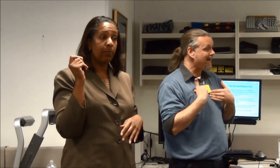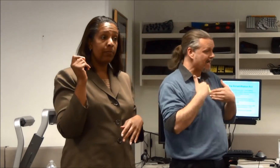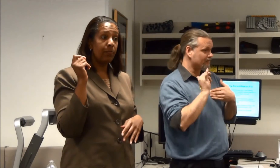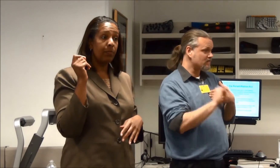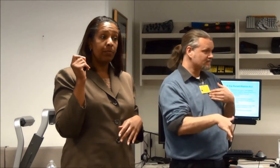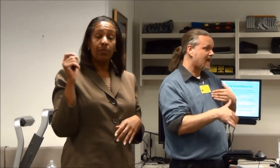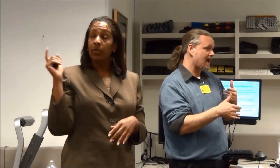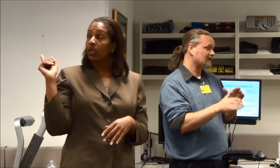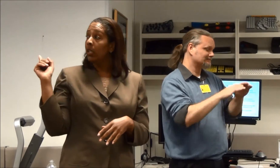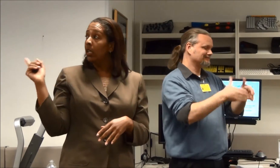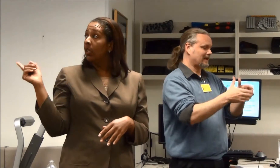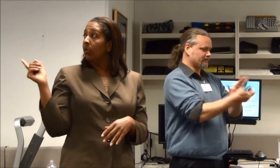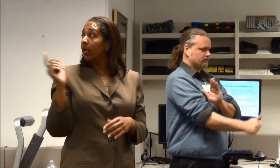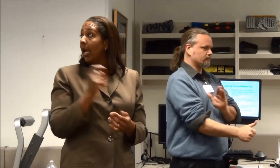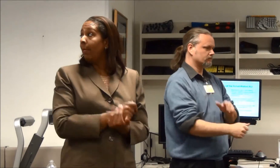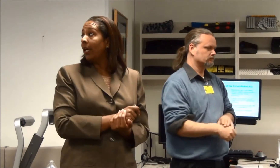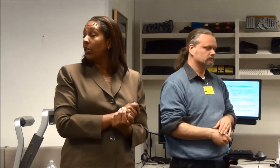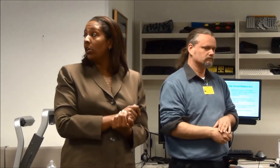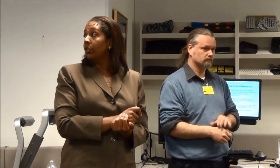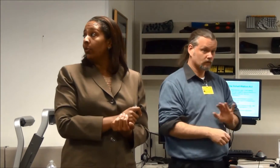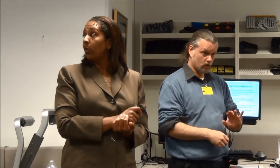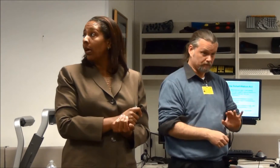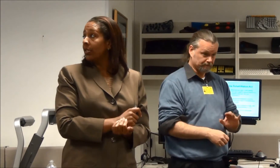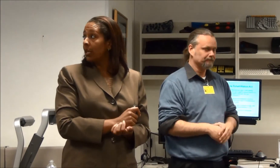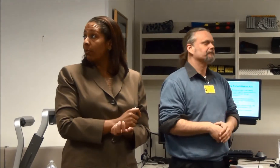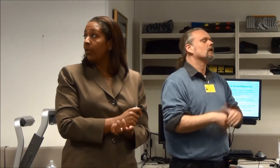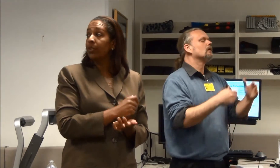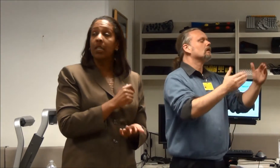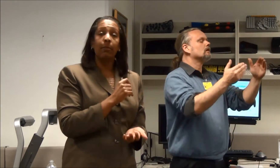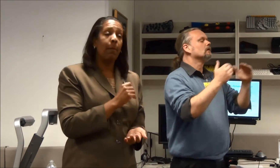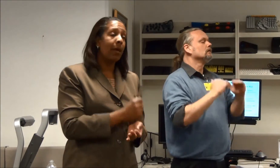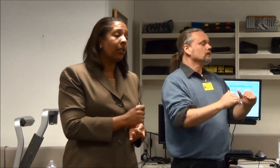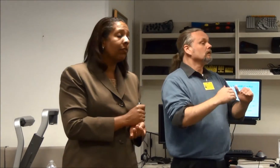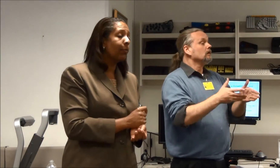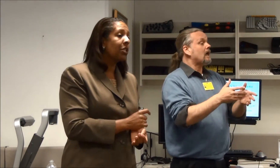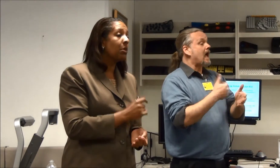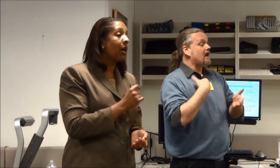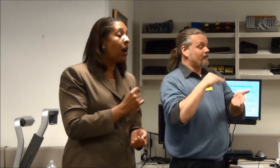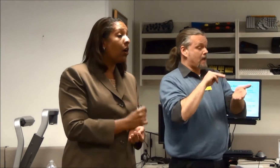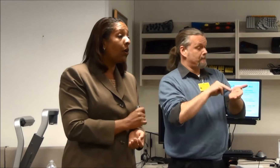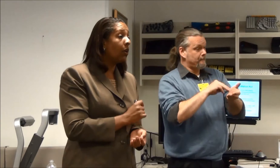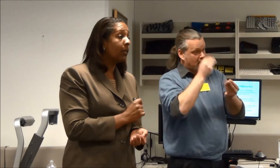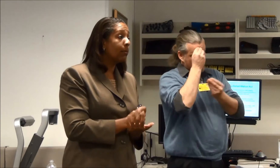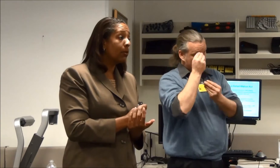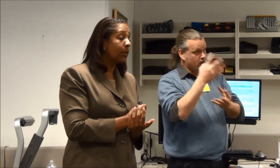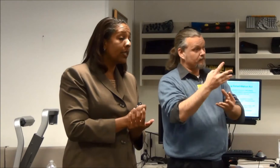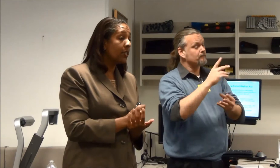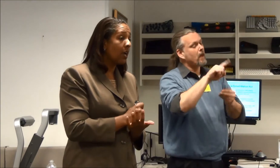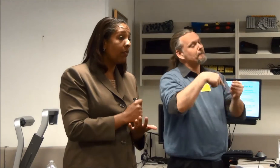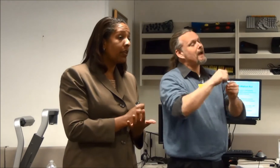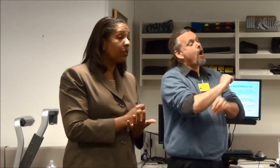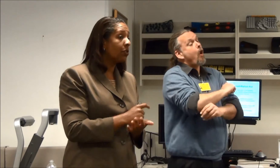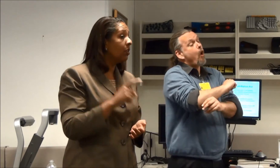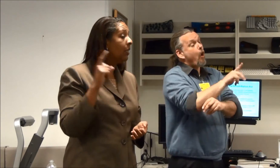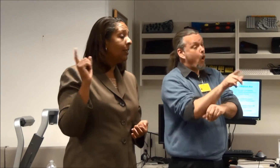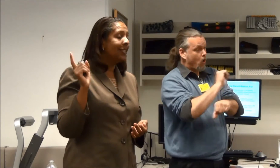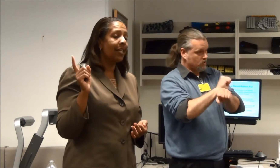Questions about that? The Rehab Act also requires that employers keep medical information about all employees confidential.